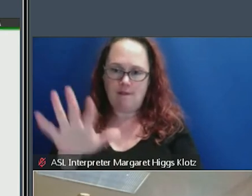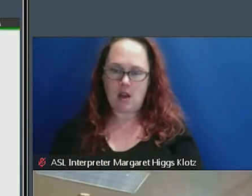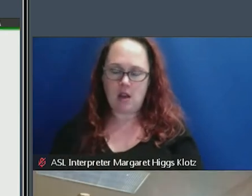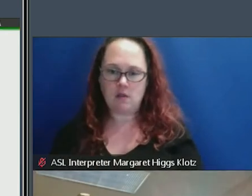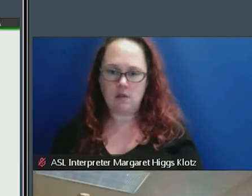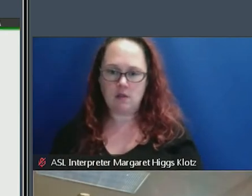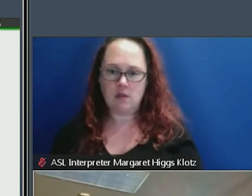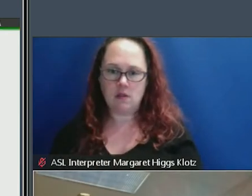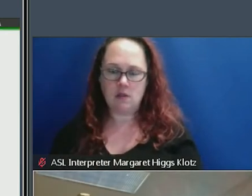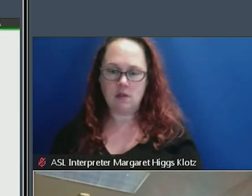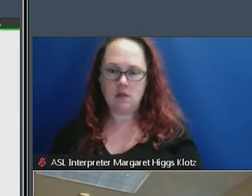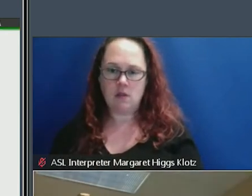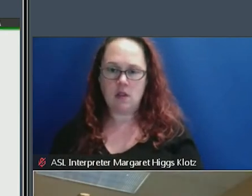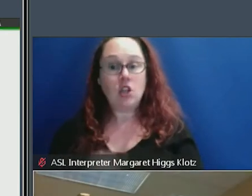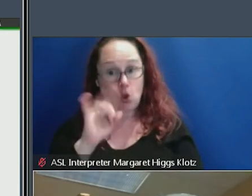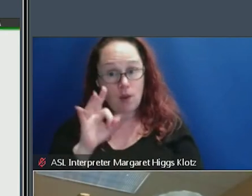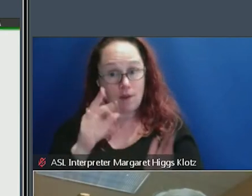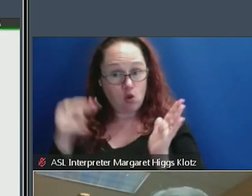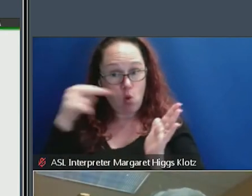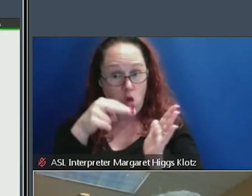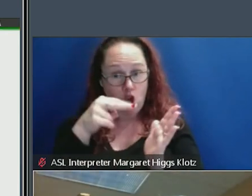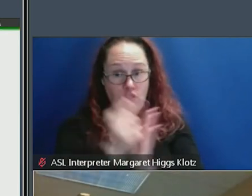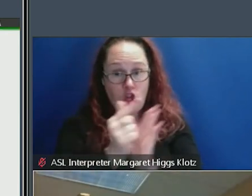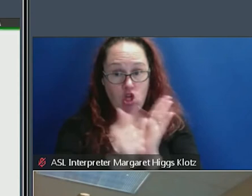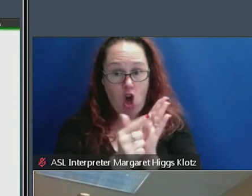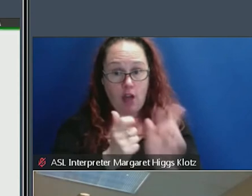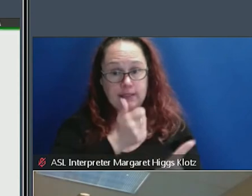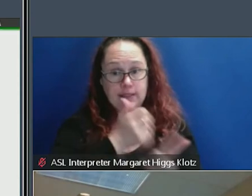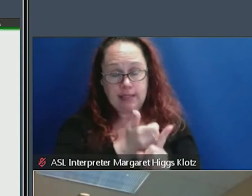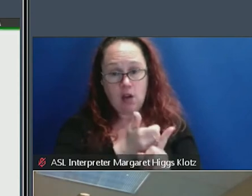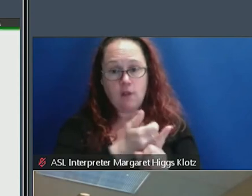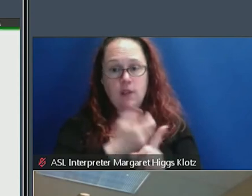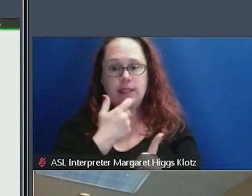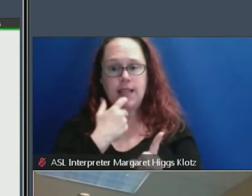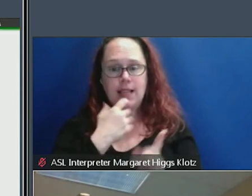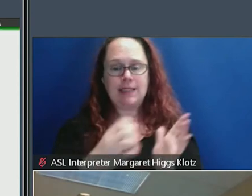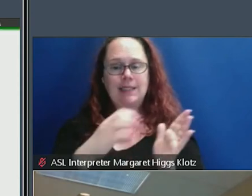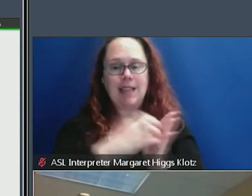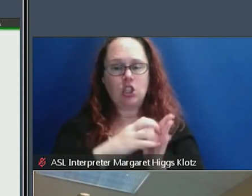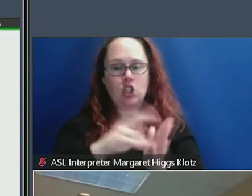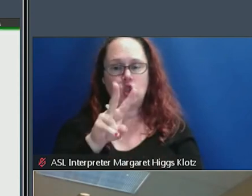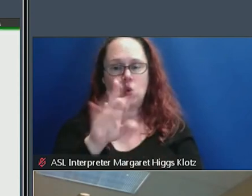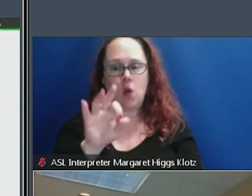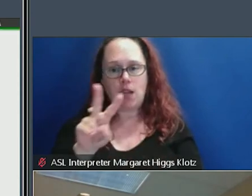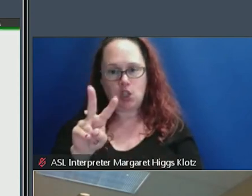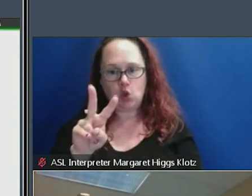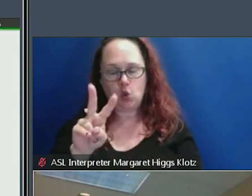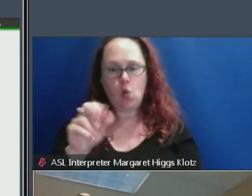So if we go into those sections, we see in section 27, 292, all public buildings, structures,